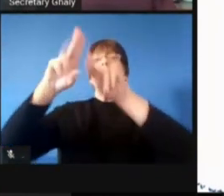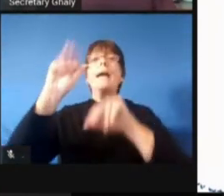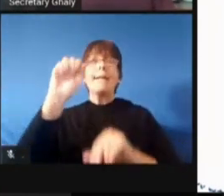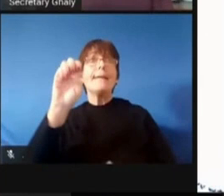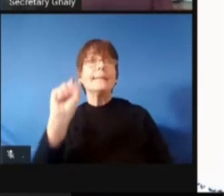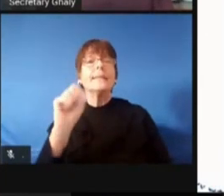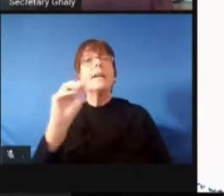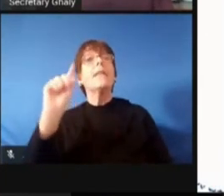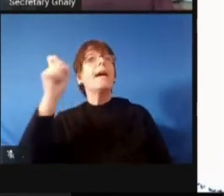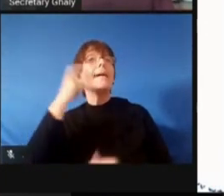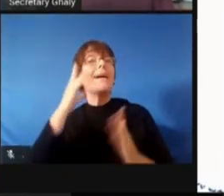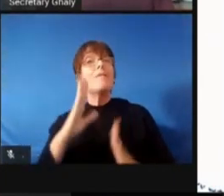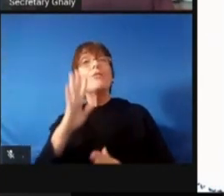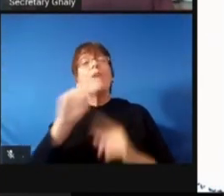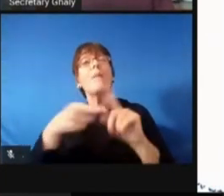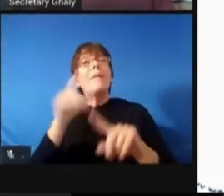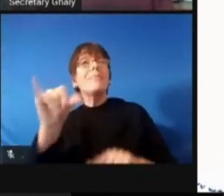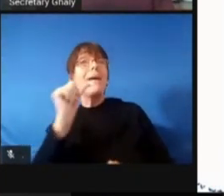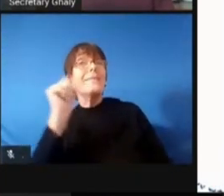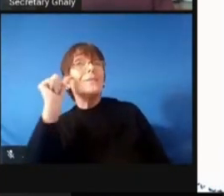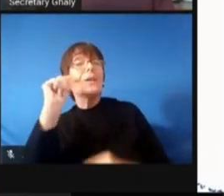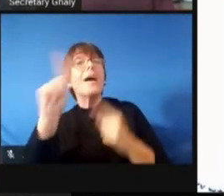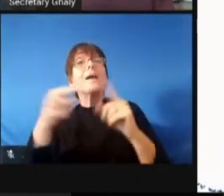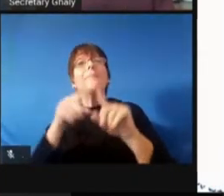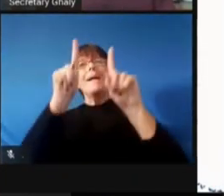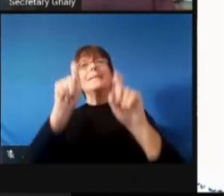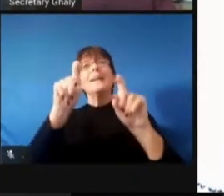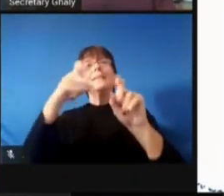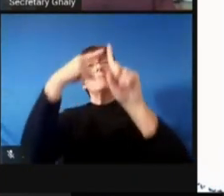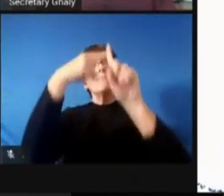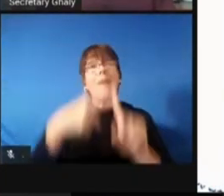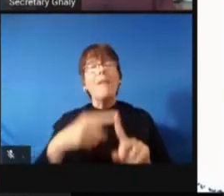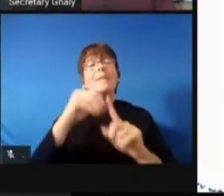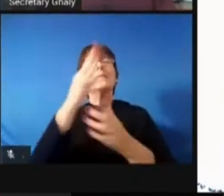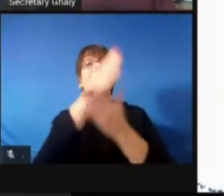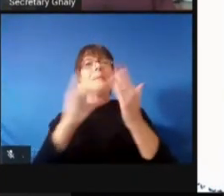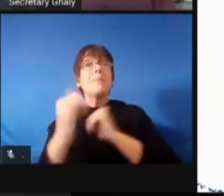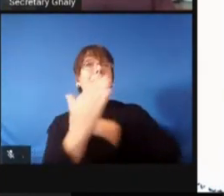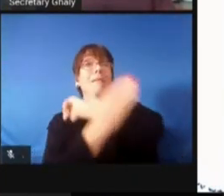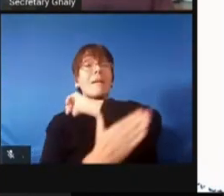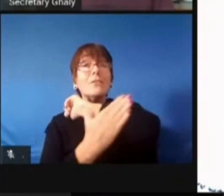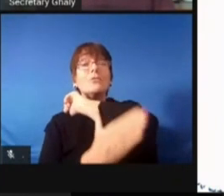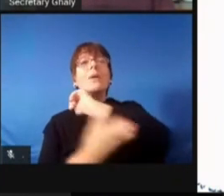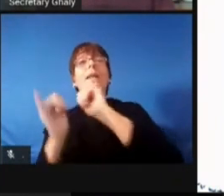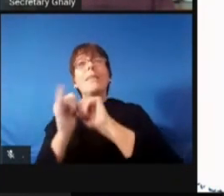YOU SEE THAT MANY STATES AND CALIFORNIA ARE EXPERIENCING HIGH INCREASES IN CASE RATES.